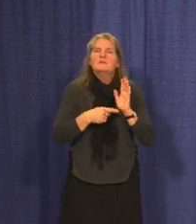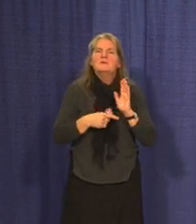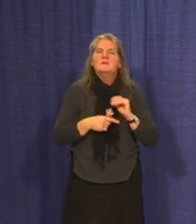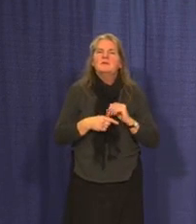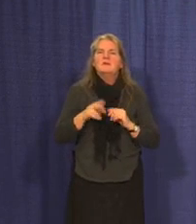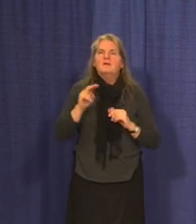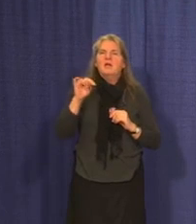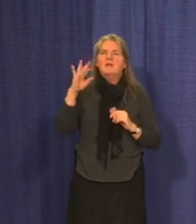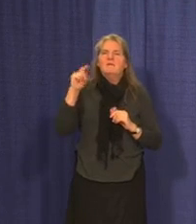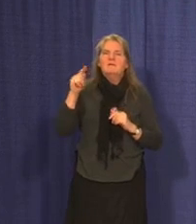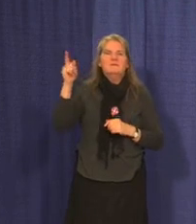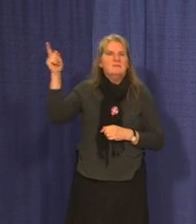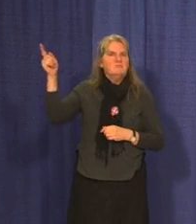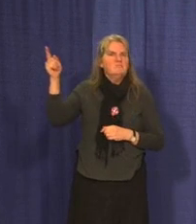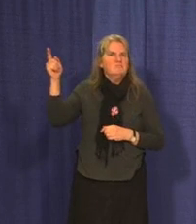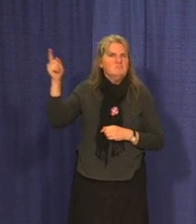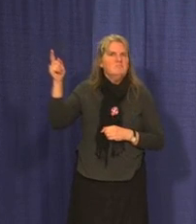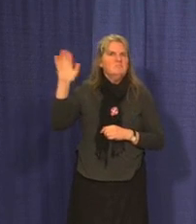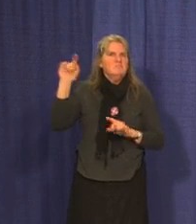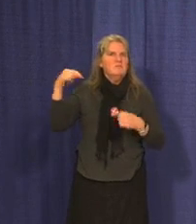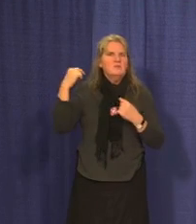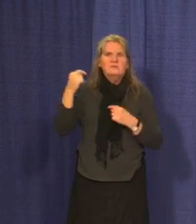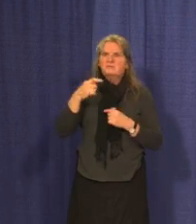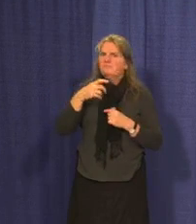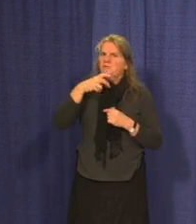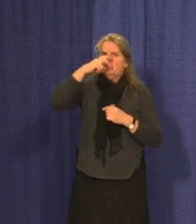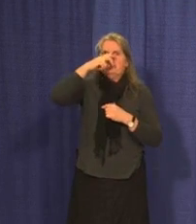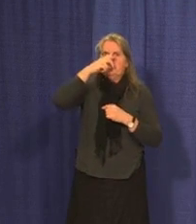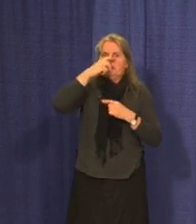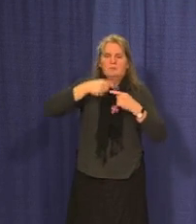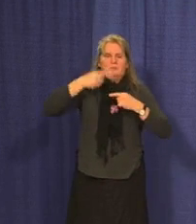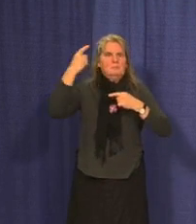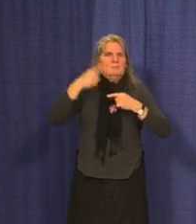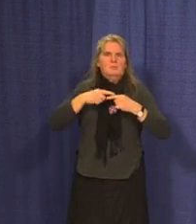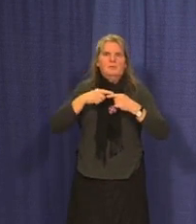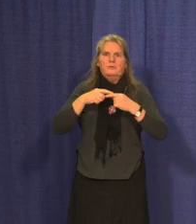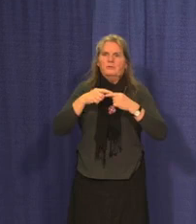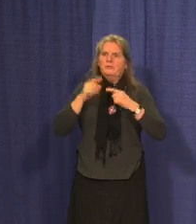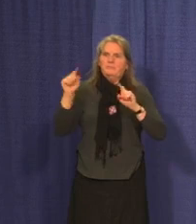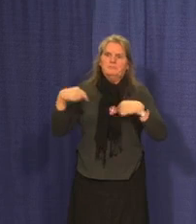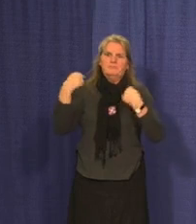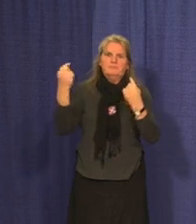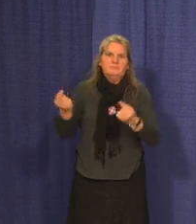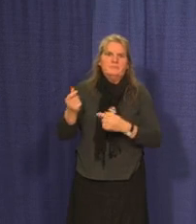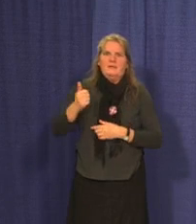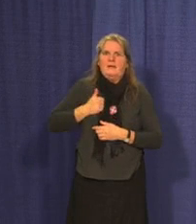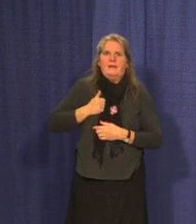I will give two examples. One is Nunavut which has had the strictest quarantine measures in